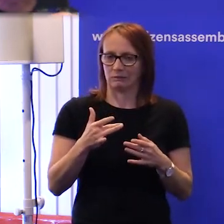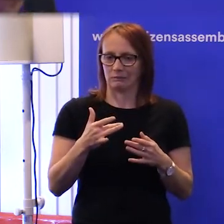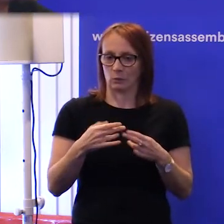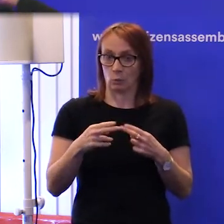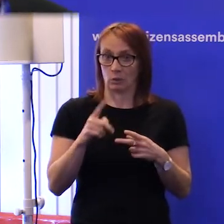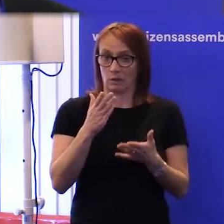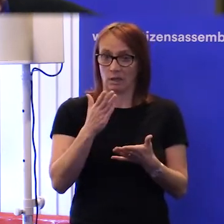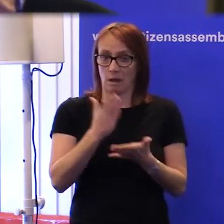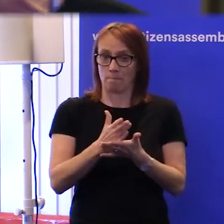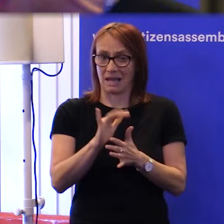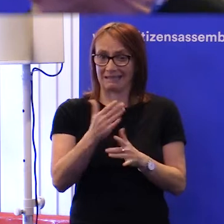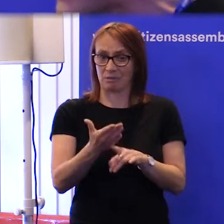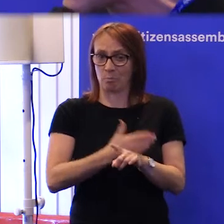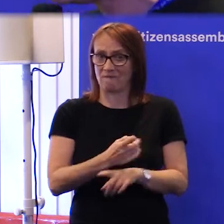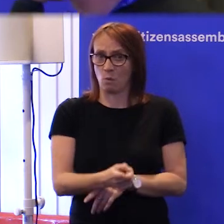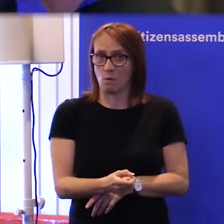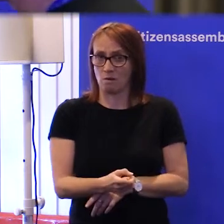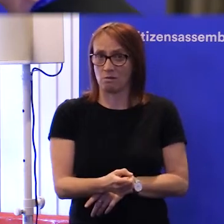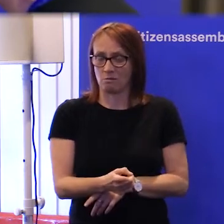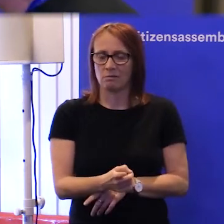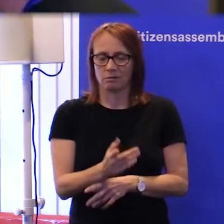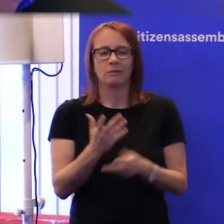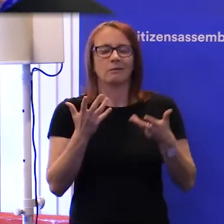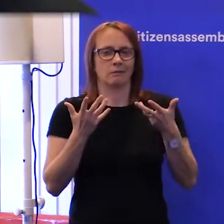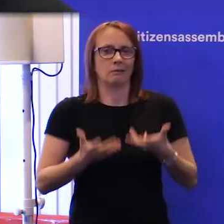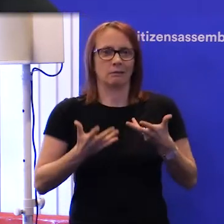before he did or not but certainly become people have become more aware of